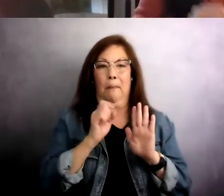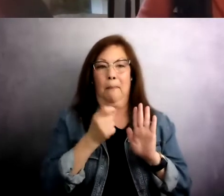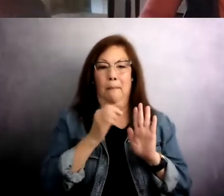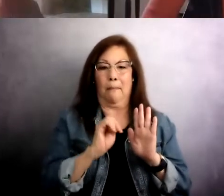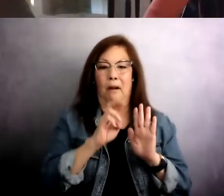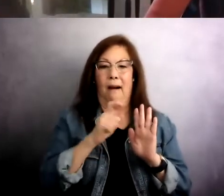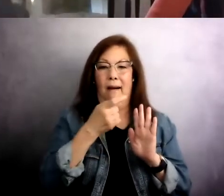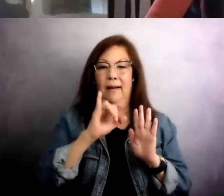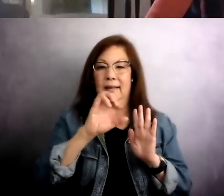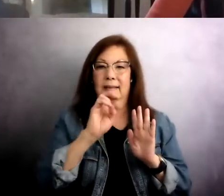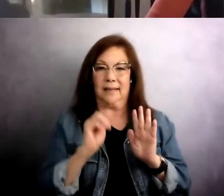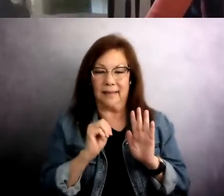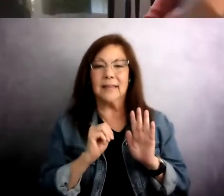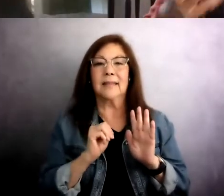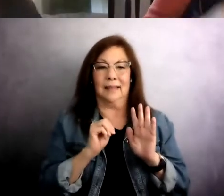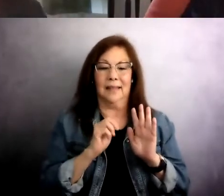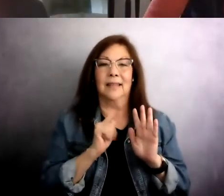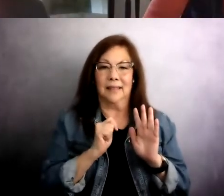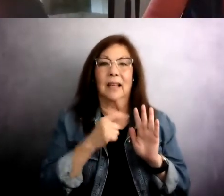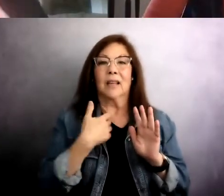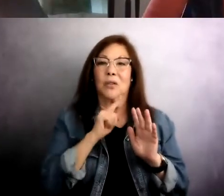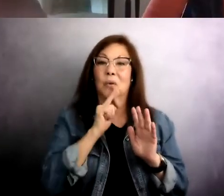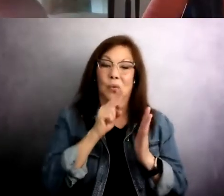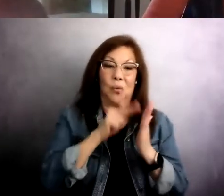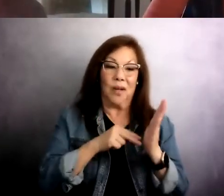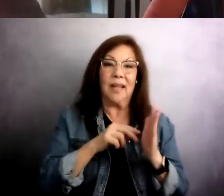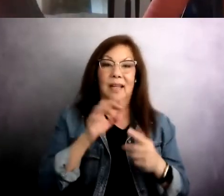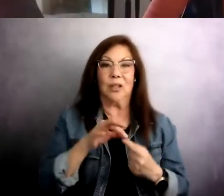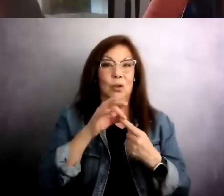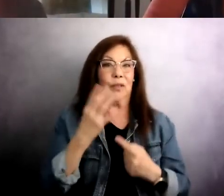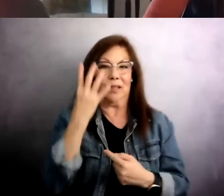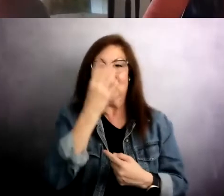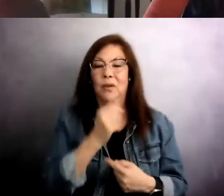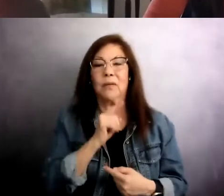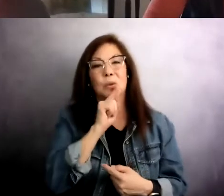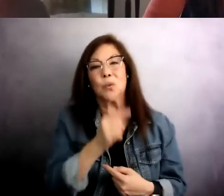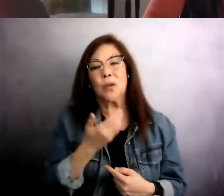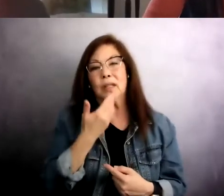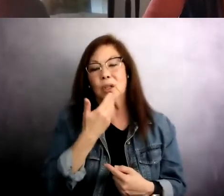schism of want. So in reading, that help me choose going through all those messy high school and college feelings.